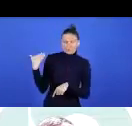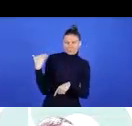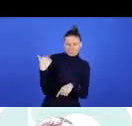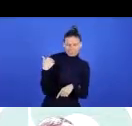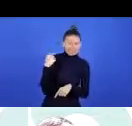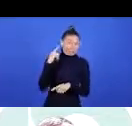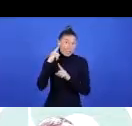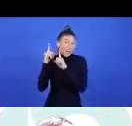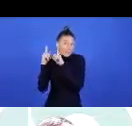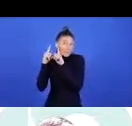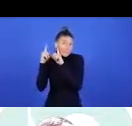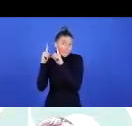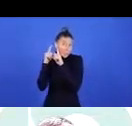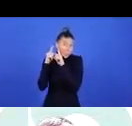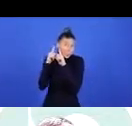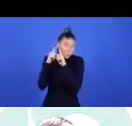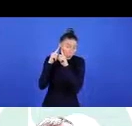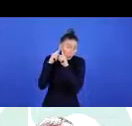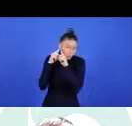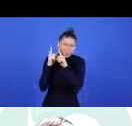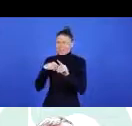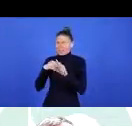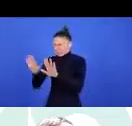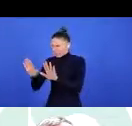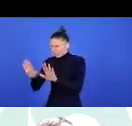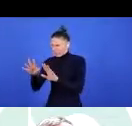signal, tut-tut tut-tut. Indicating that my battery